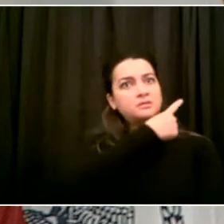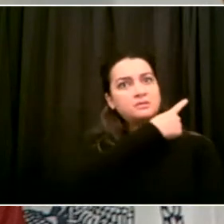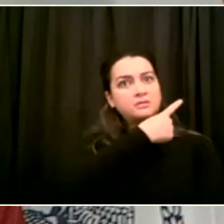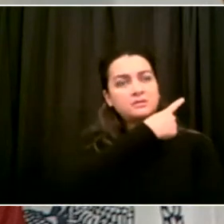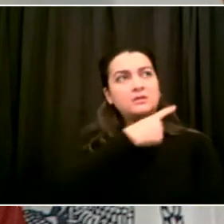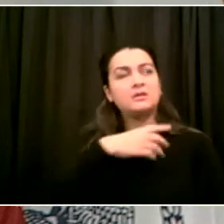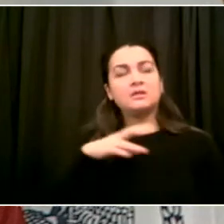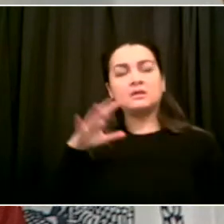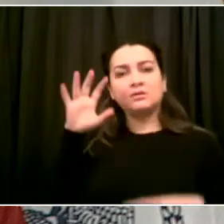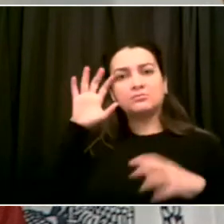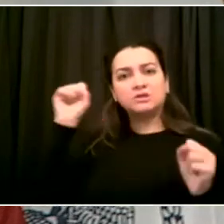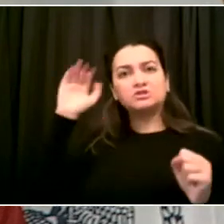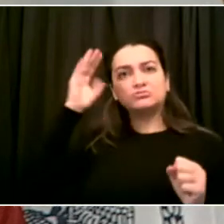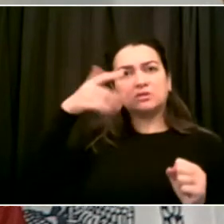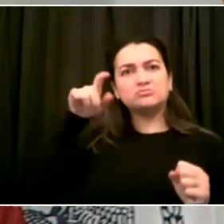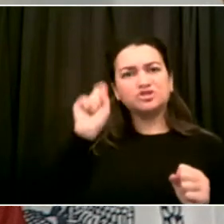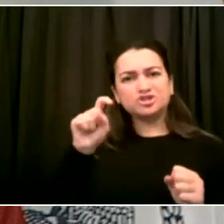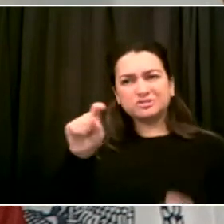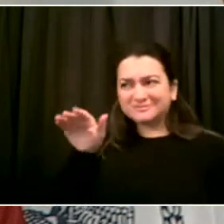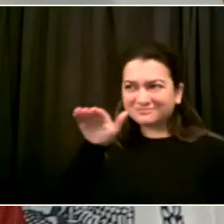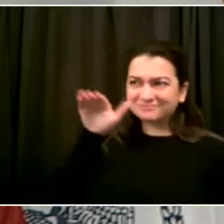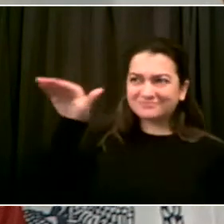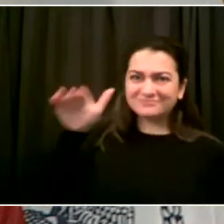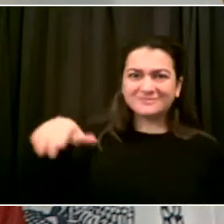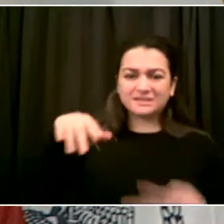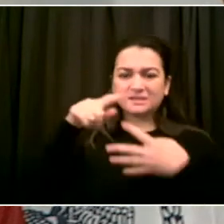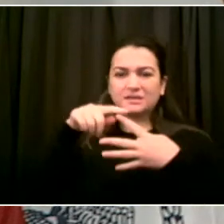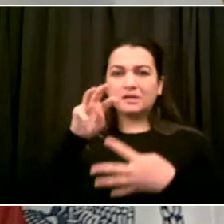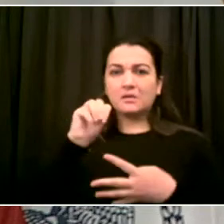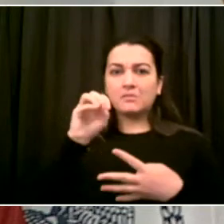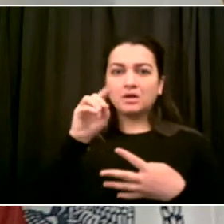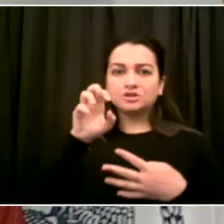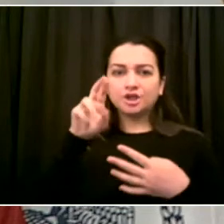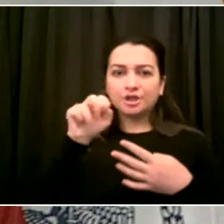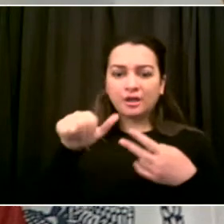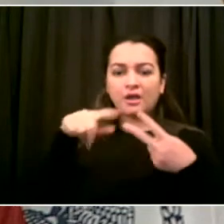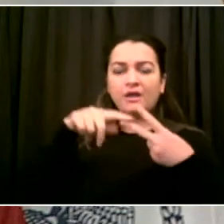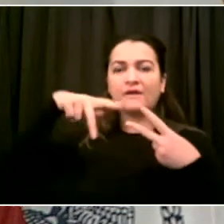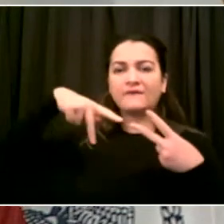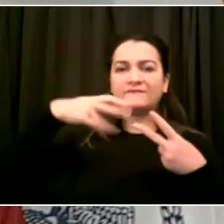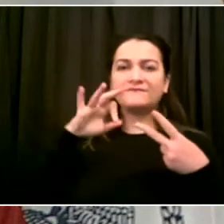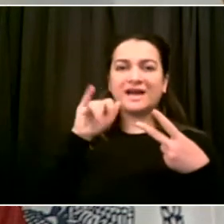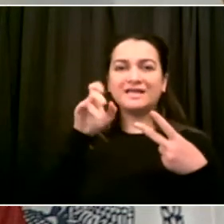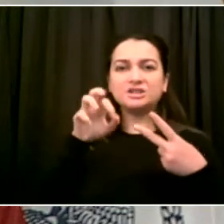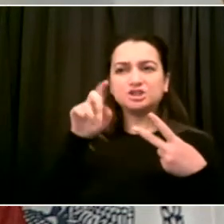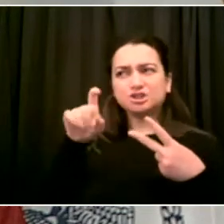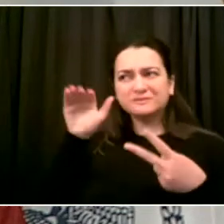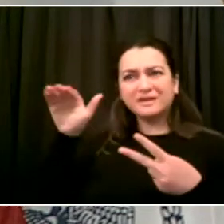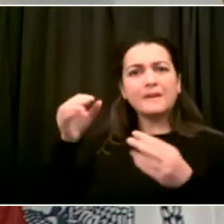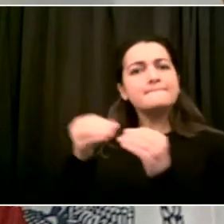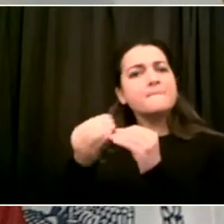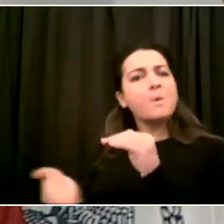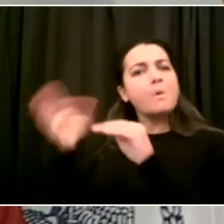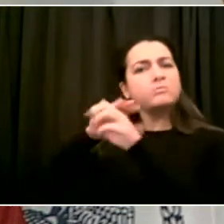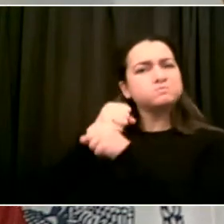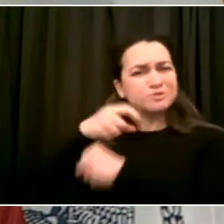INSTEAD D OF BBINEG ORDER TO PRODUCE THE VACCINES WE DO HAVE? THERE IS A LACK OF ASSERTIVENESS AND OWNERSHIP IN THE WHITE HOUSE